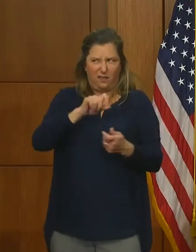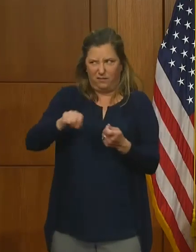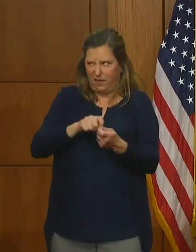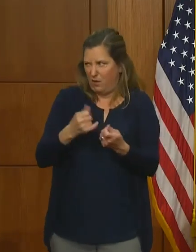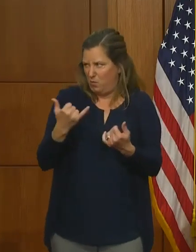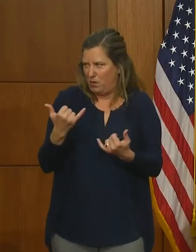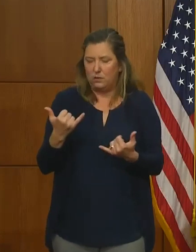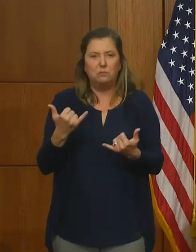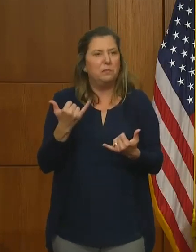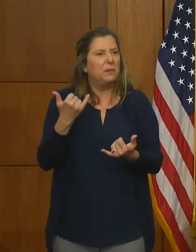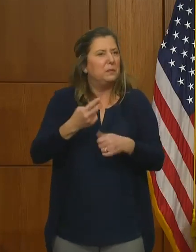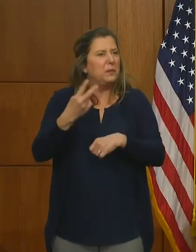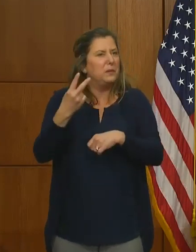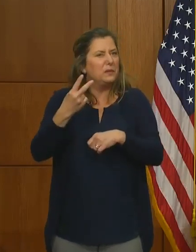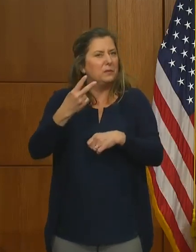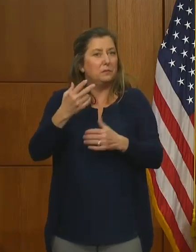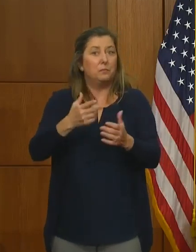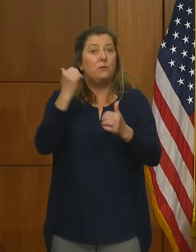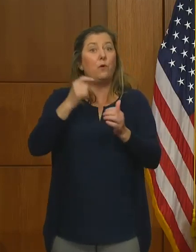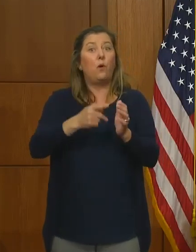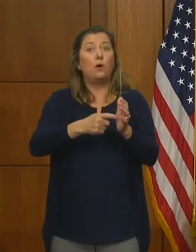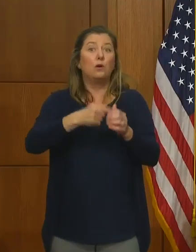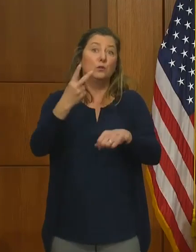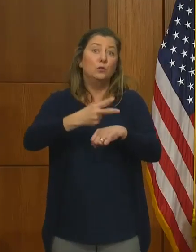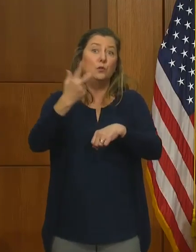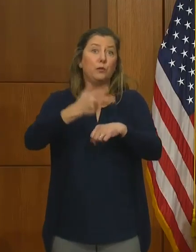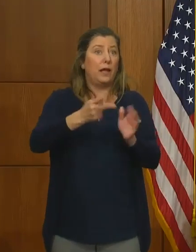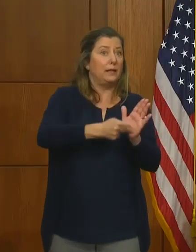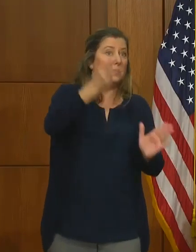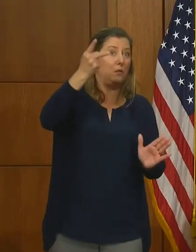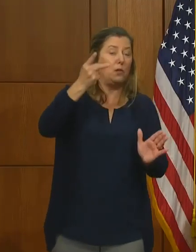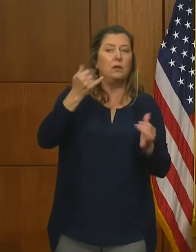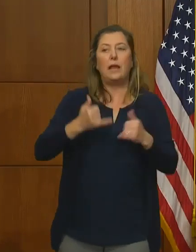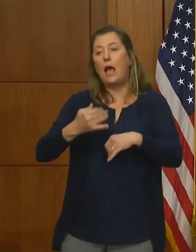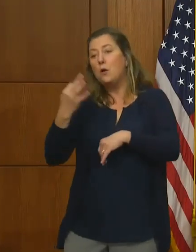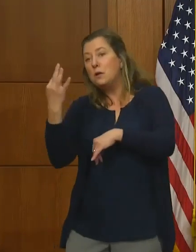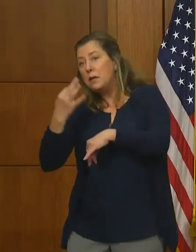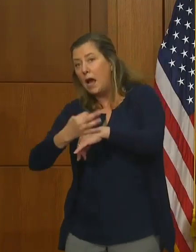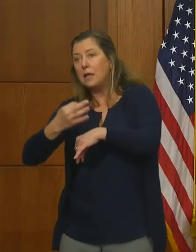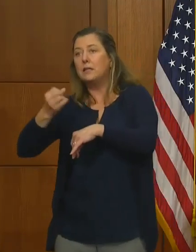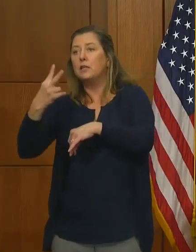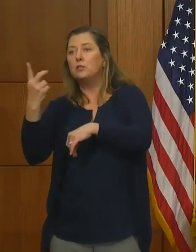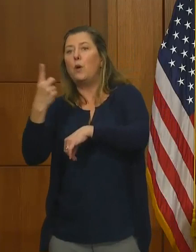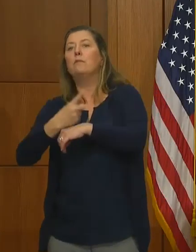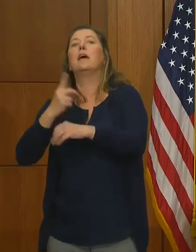BE OF THE GRAPH I DON'T HAVE THAT PARTICULAR GRAPH TODAY- BUT IT WAS TAKEN TWO OR THREE